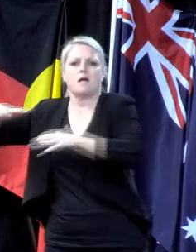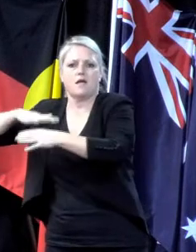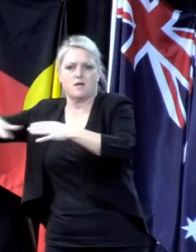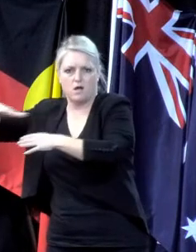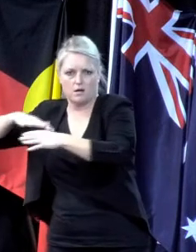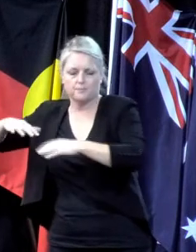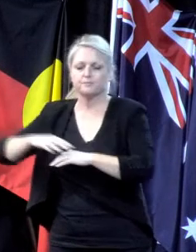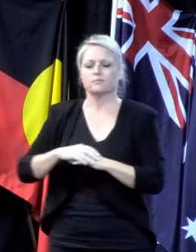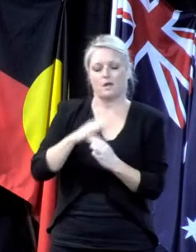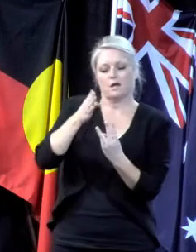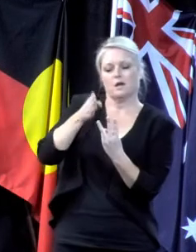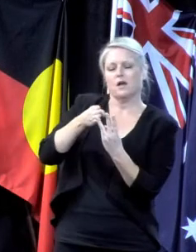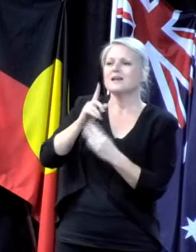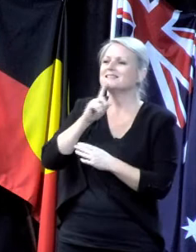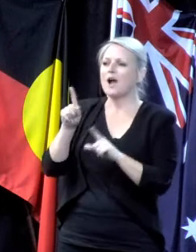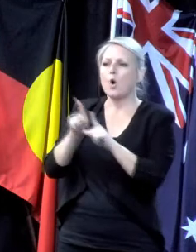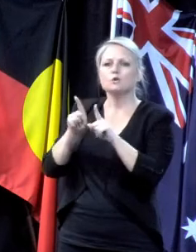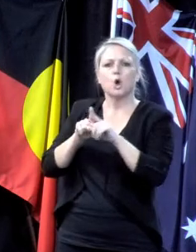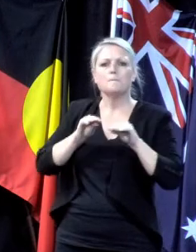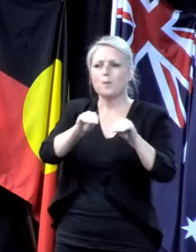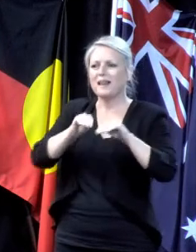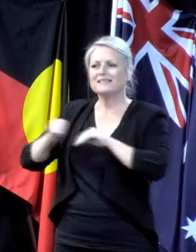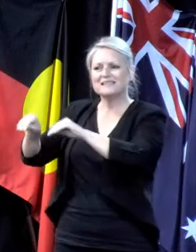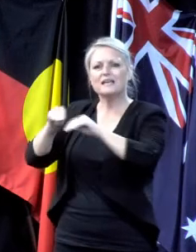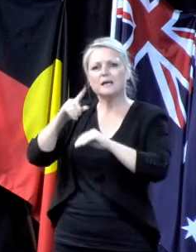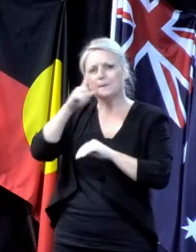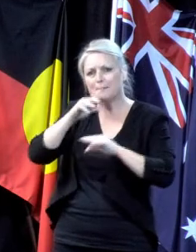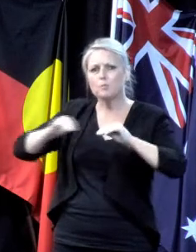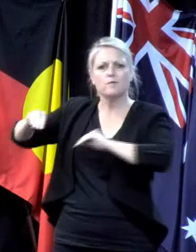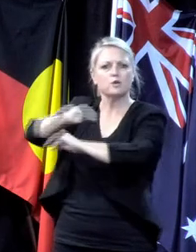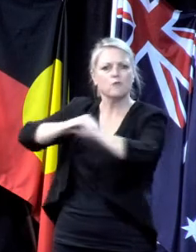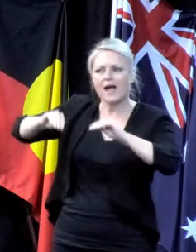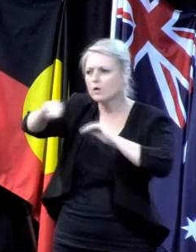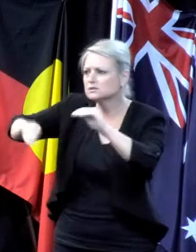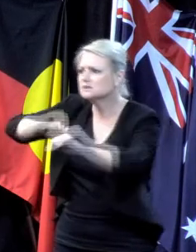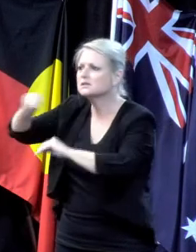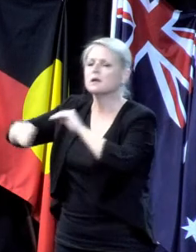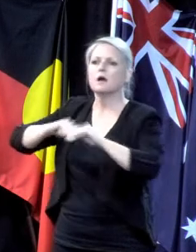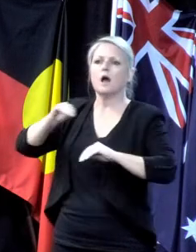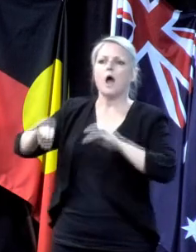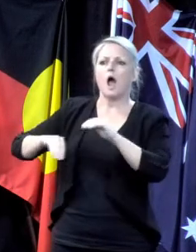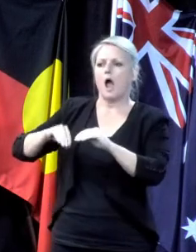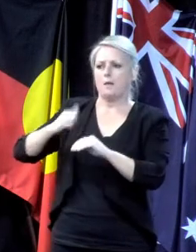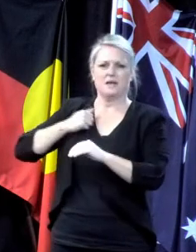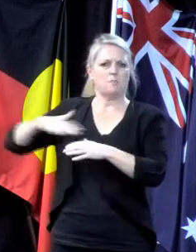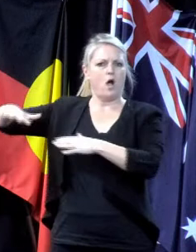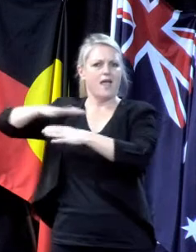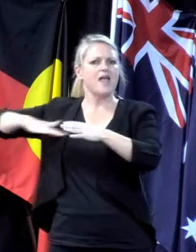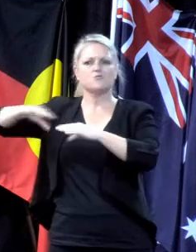and out of the suburb, and community which doesn’t give them that connection to the school or the community as well.